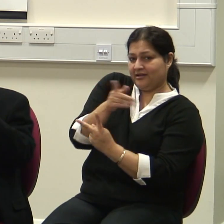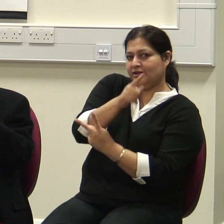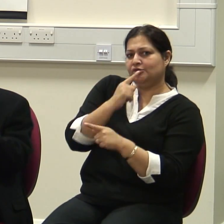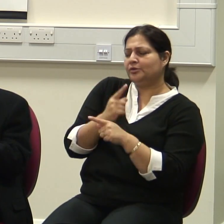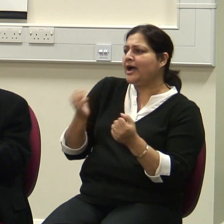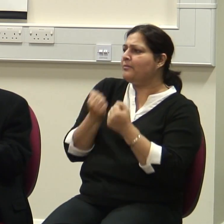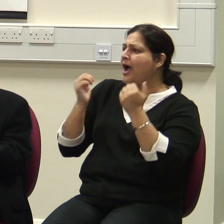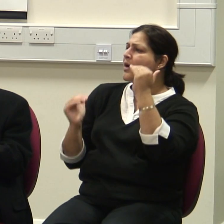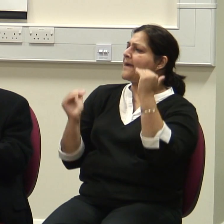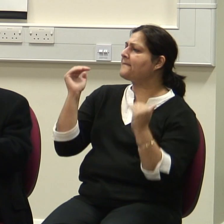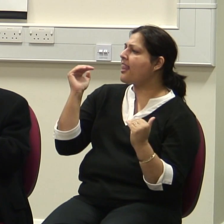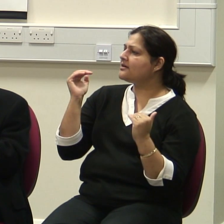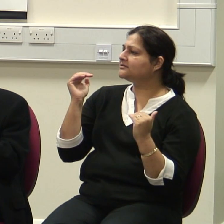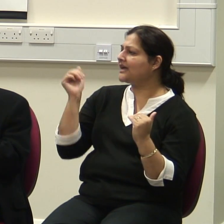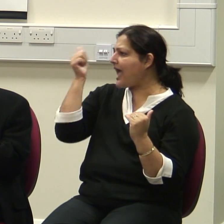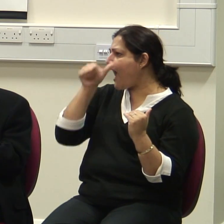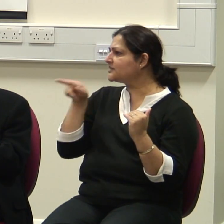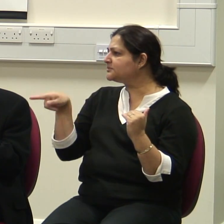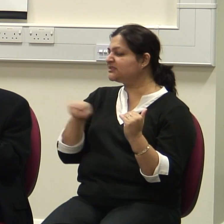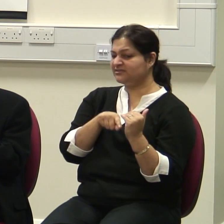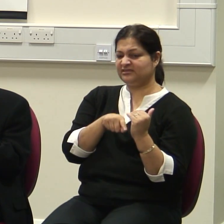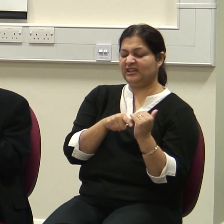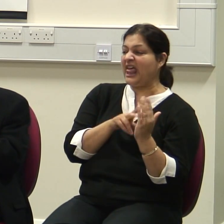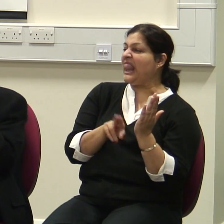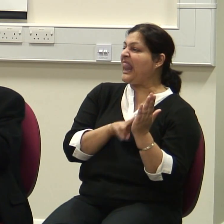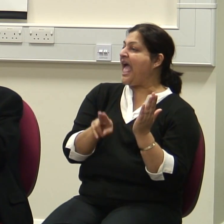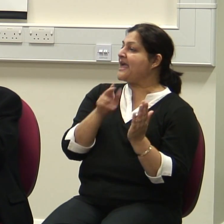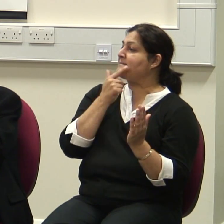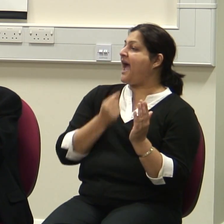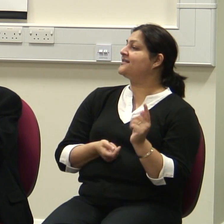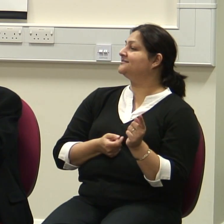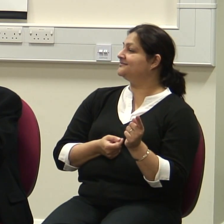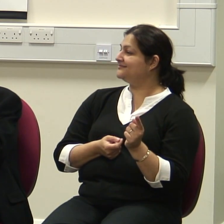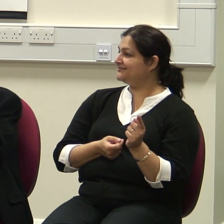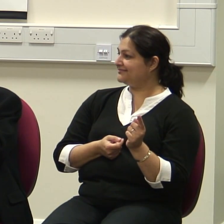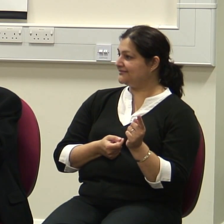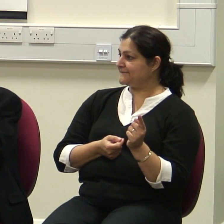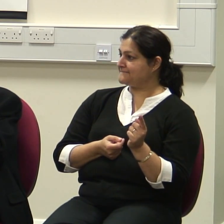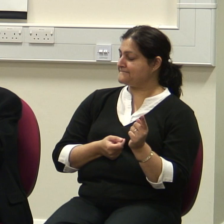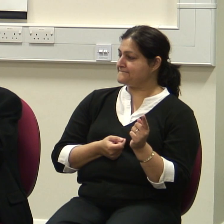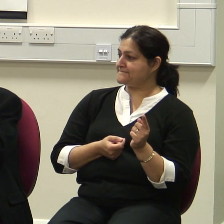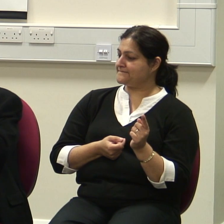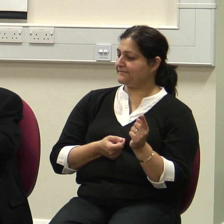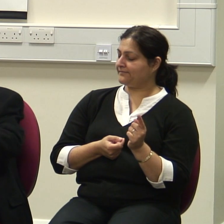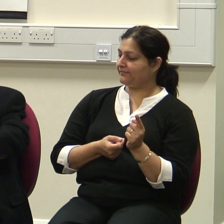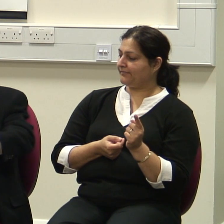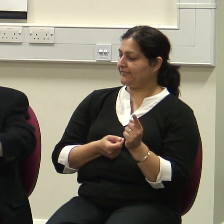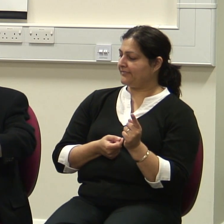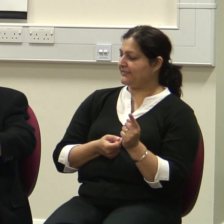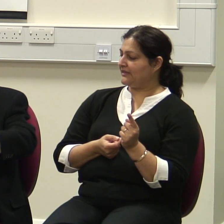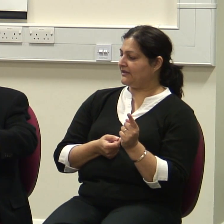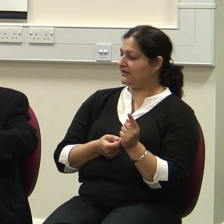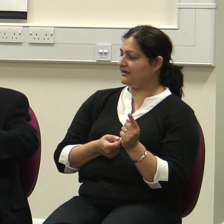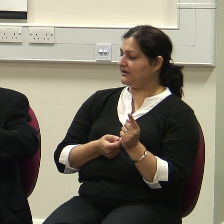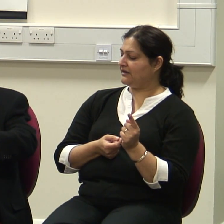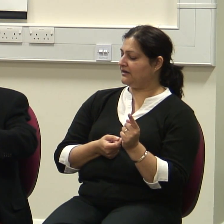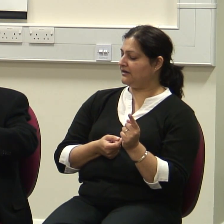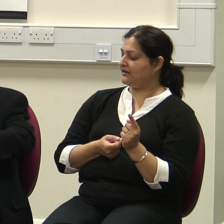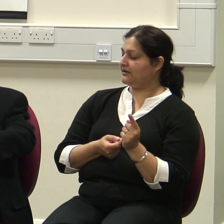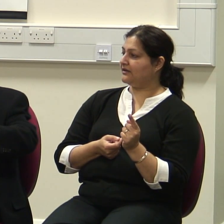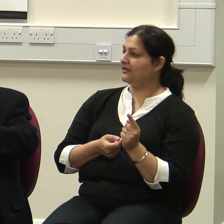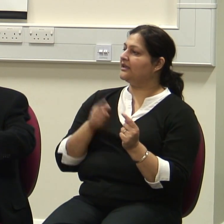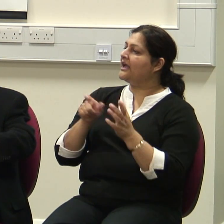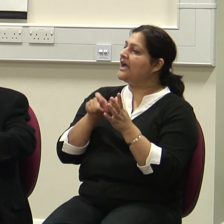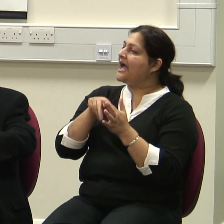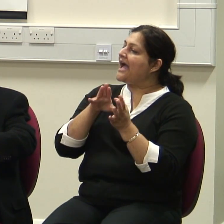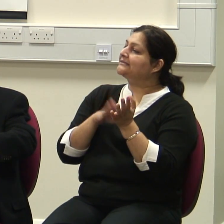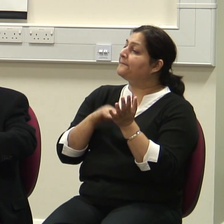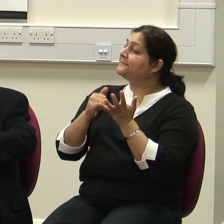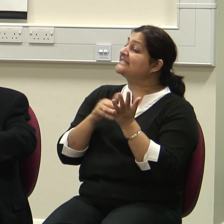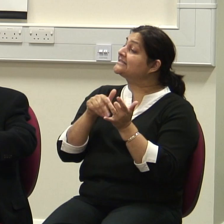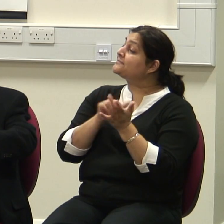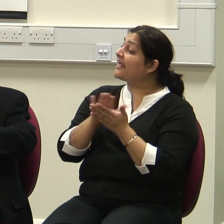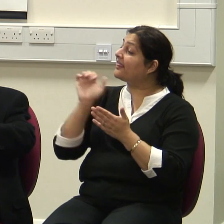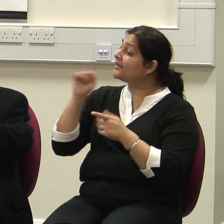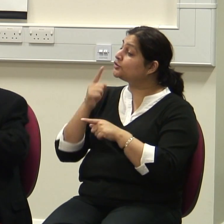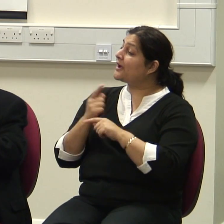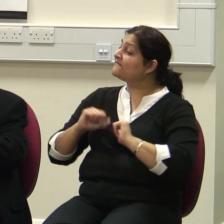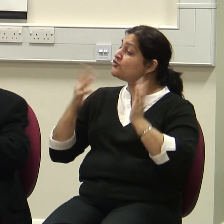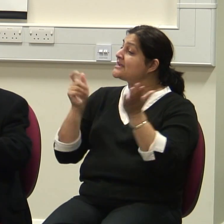an expert and a layman. That is the underside of Adam Smith’s free market and specialisation